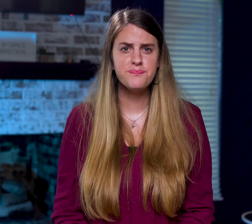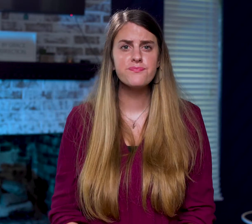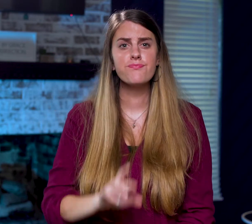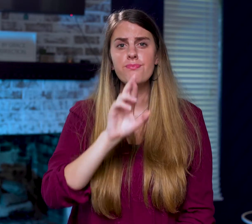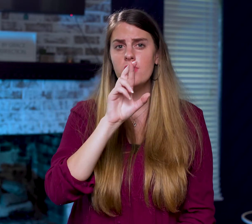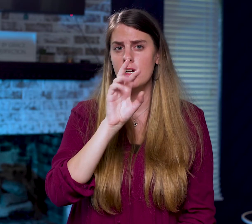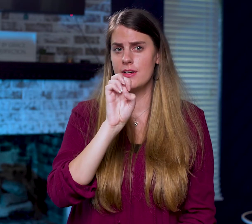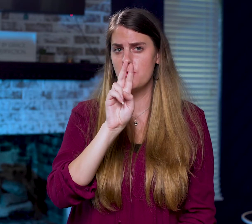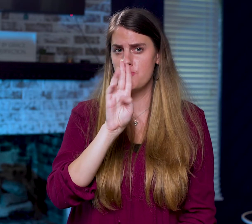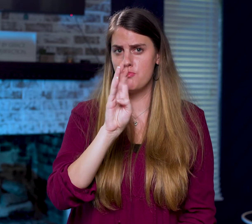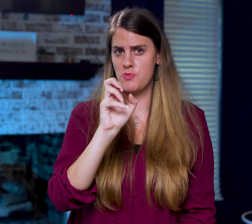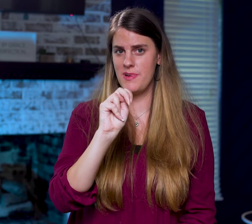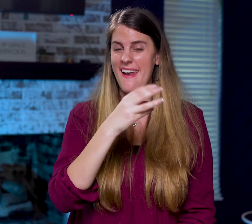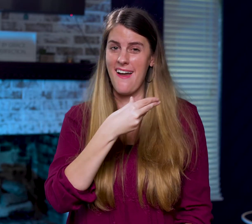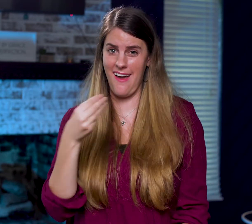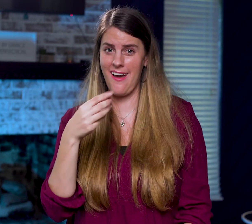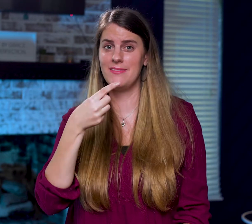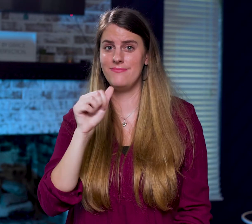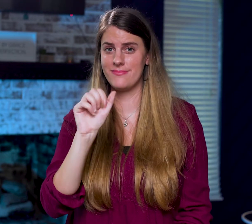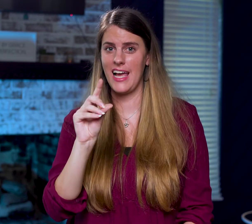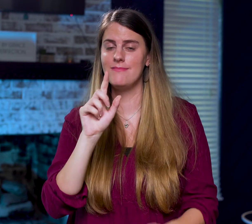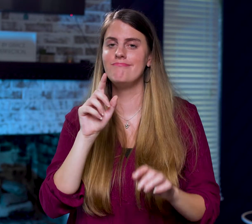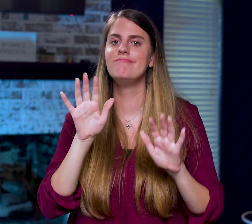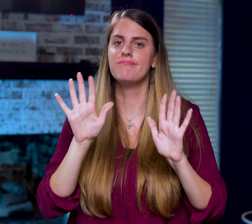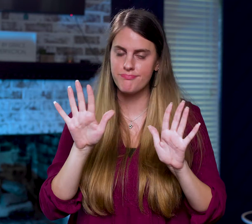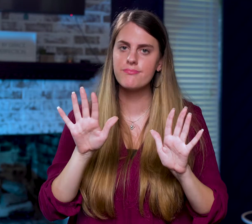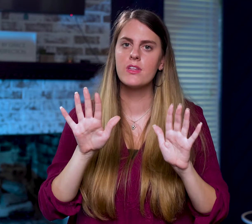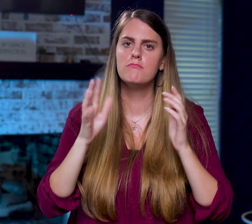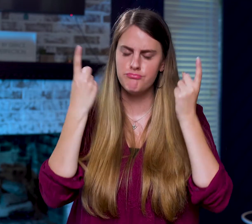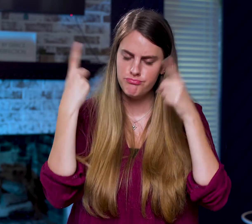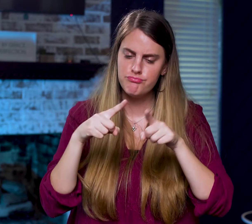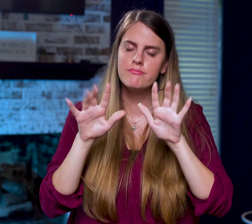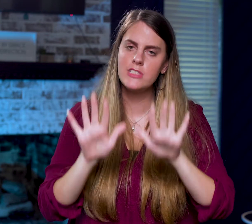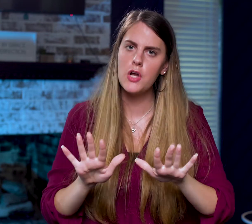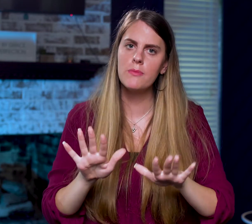Reuben and Gad settle there,